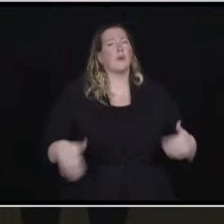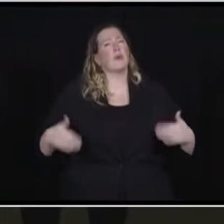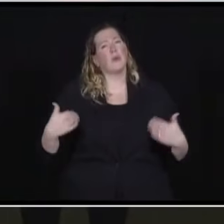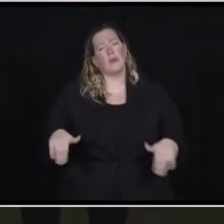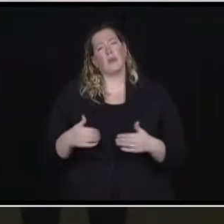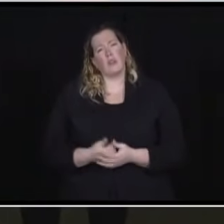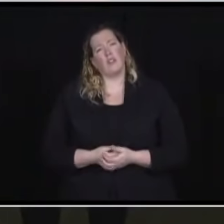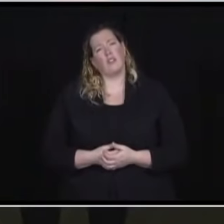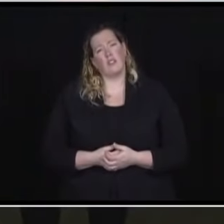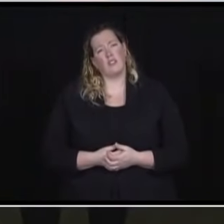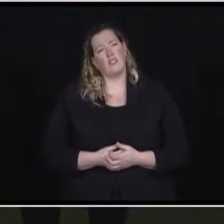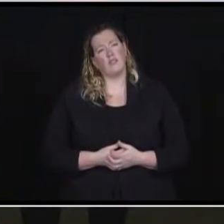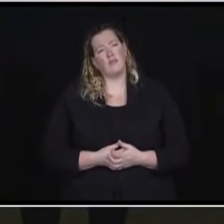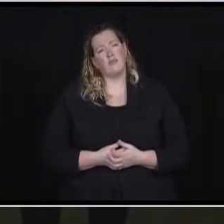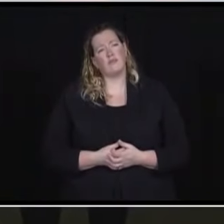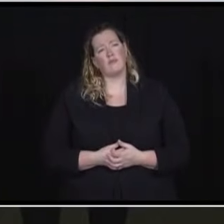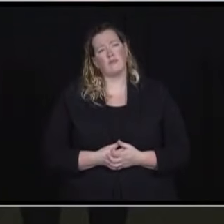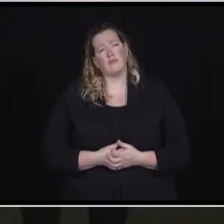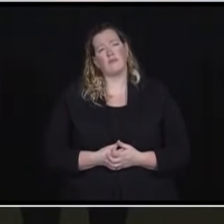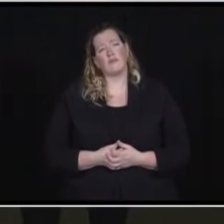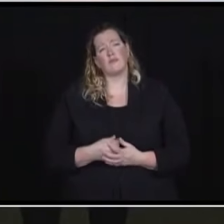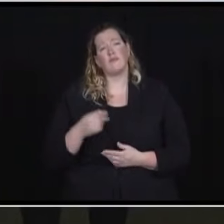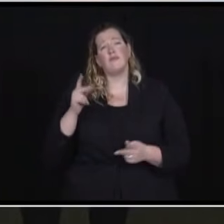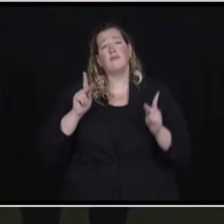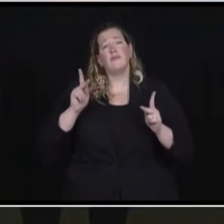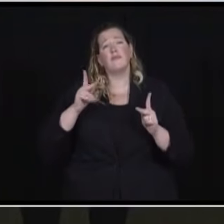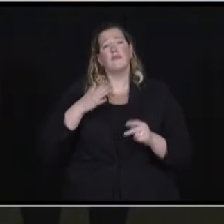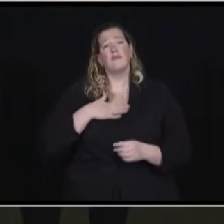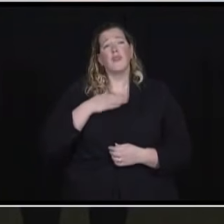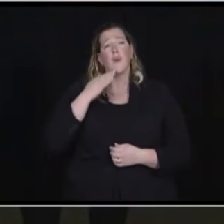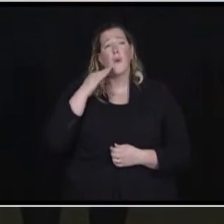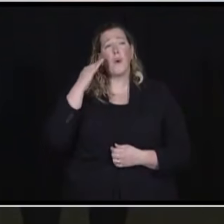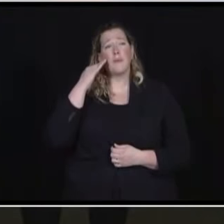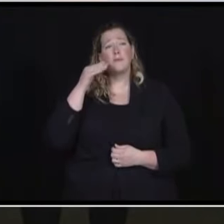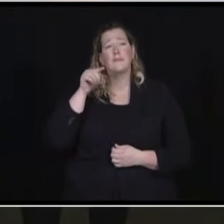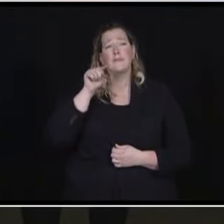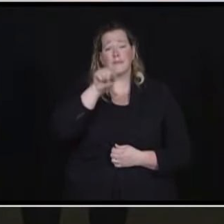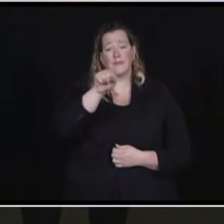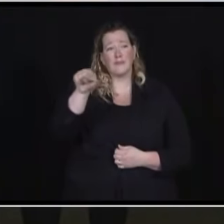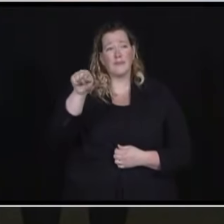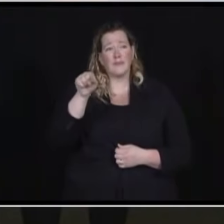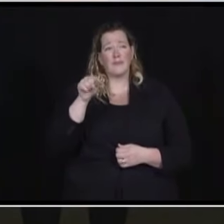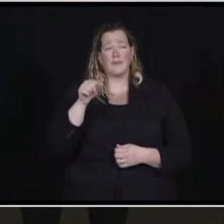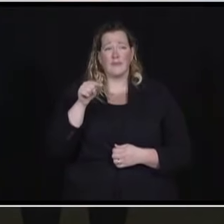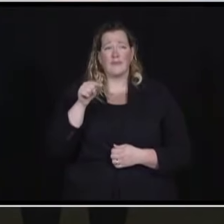is who you are hurting and I'm going to show you another thing,